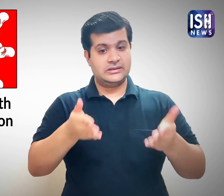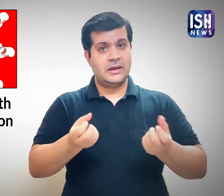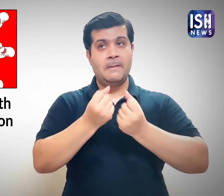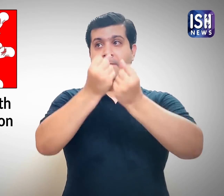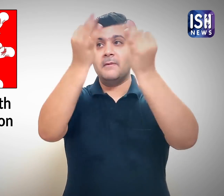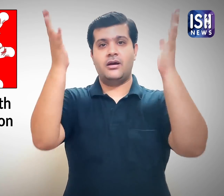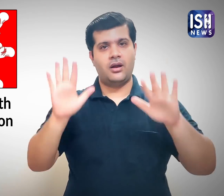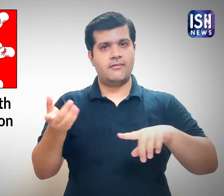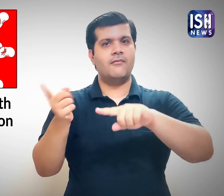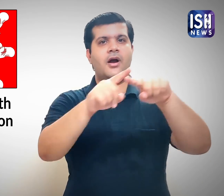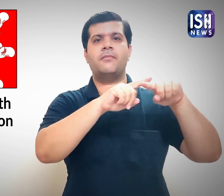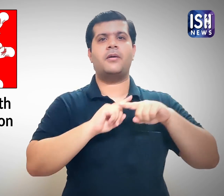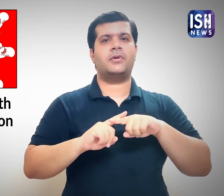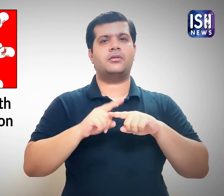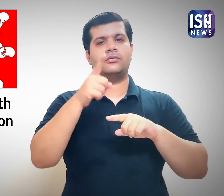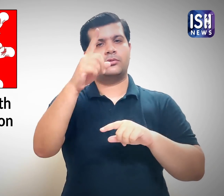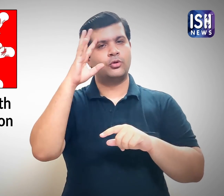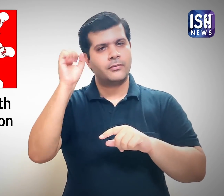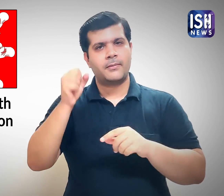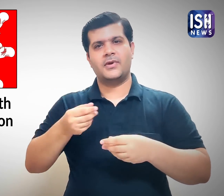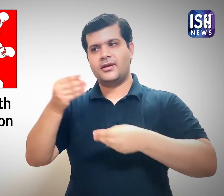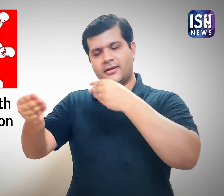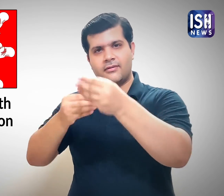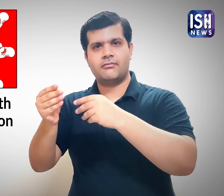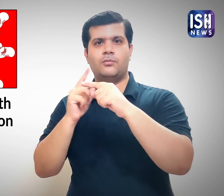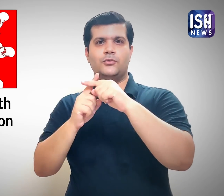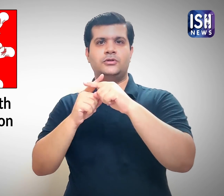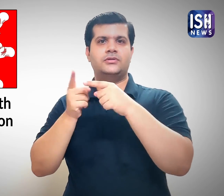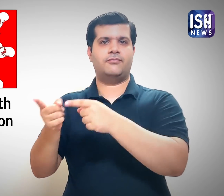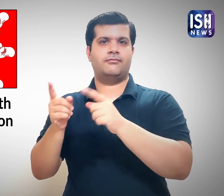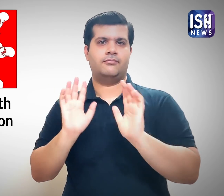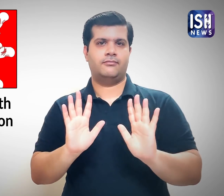There have been many cases, so give them positivity.